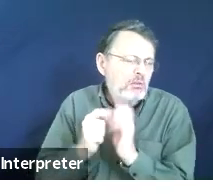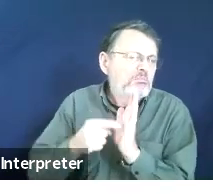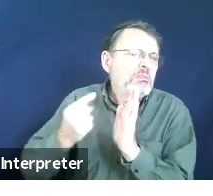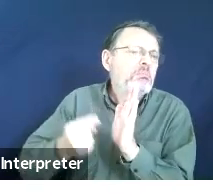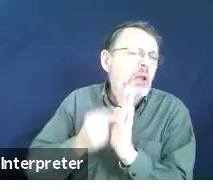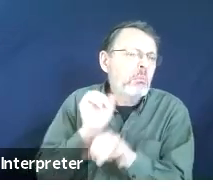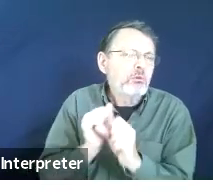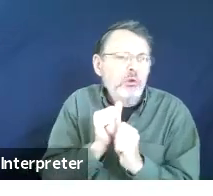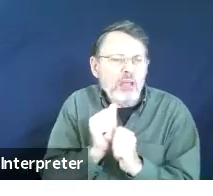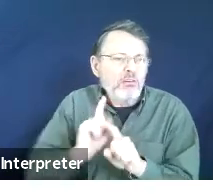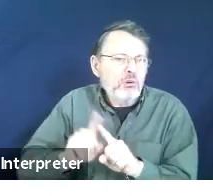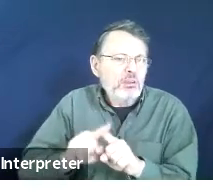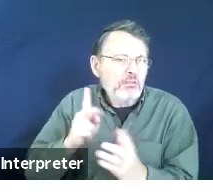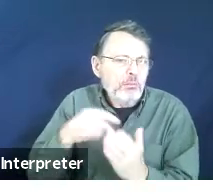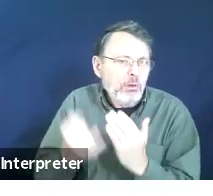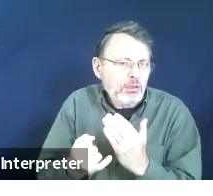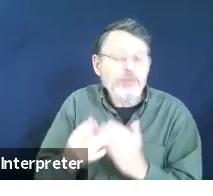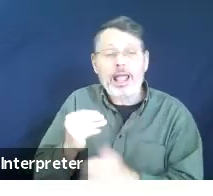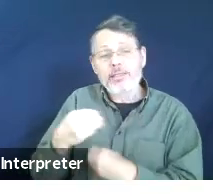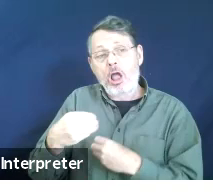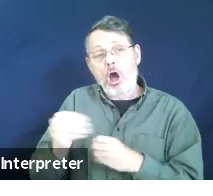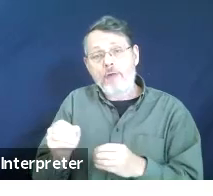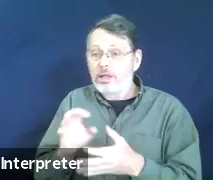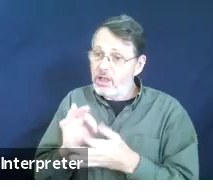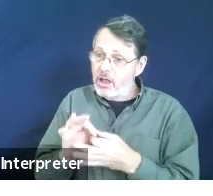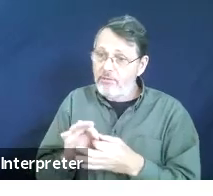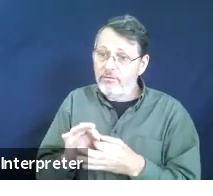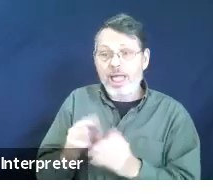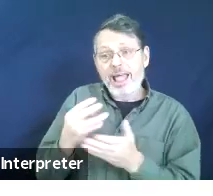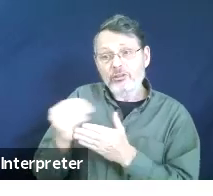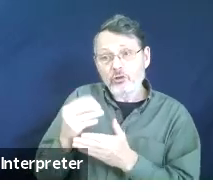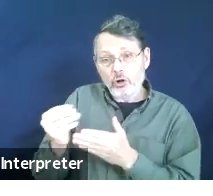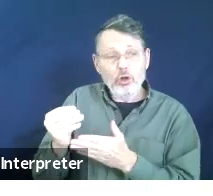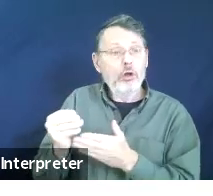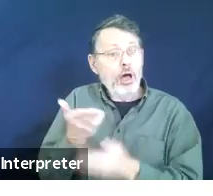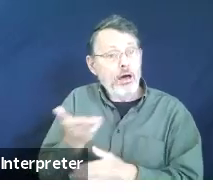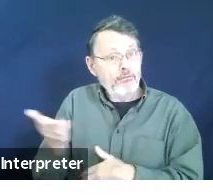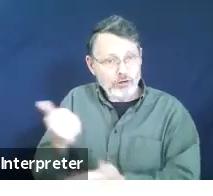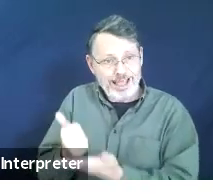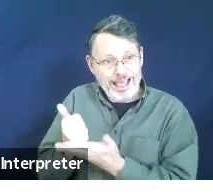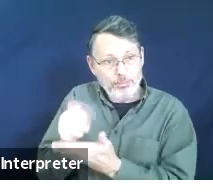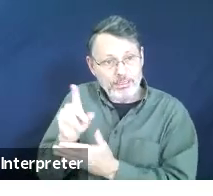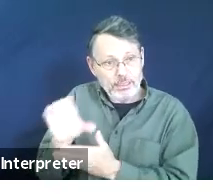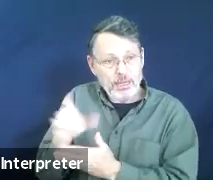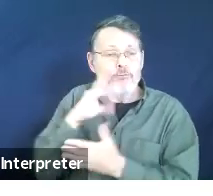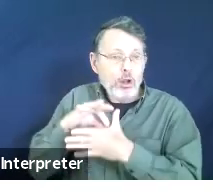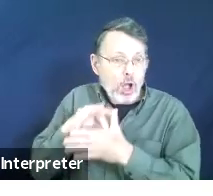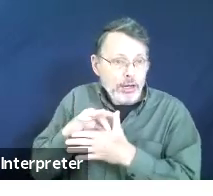and the office of supportive affairs supported content and development and distribution of